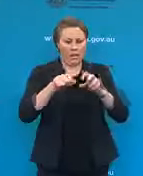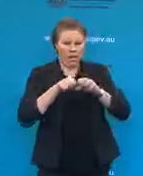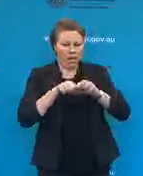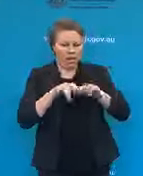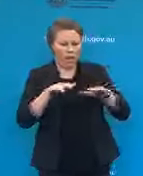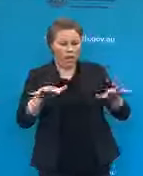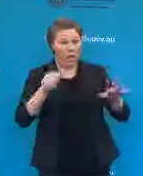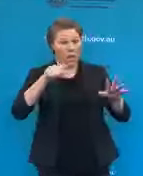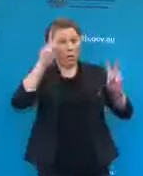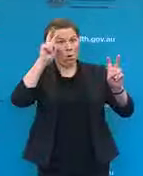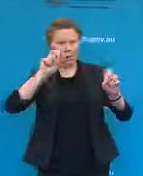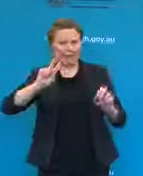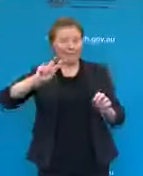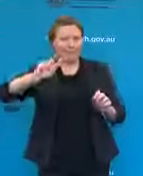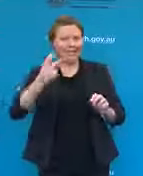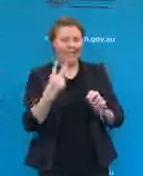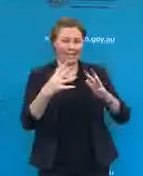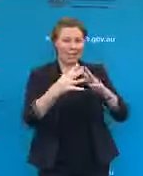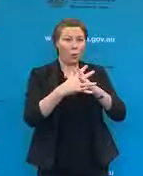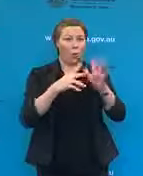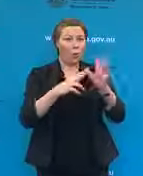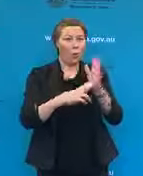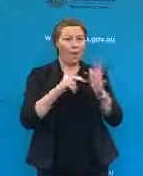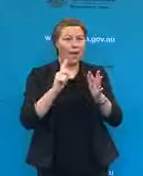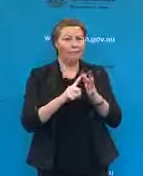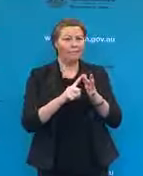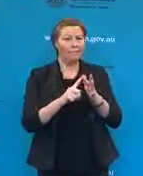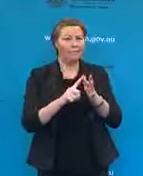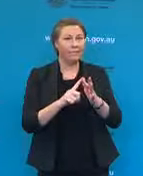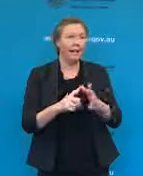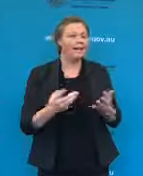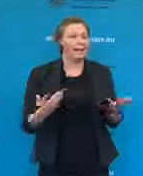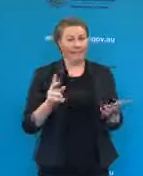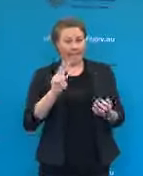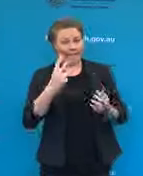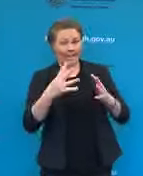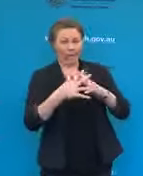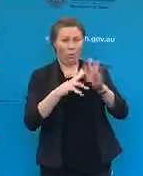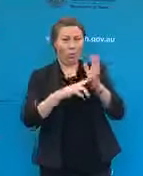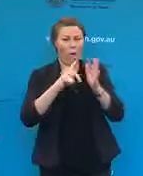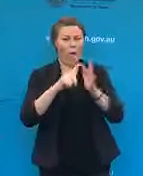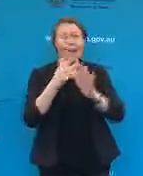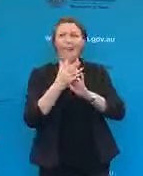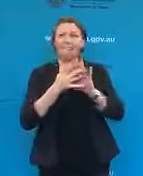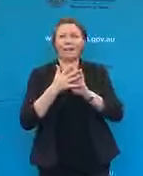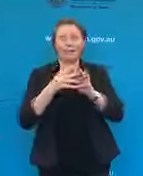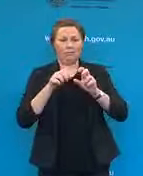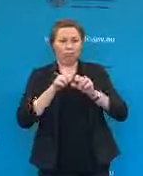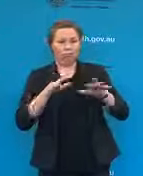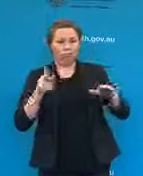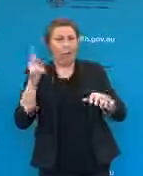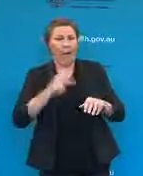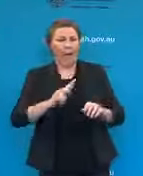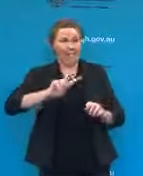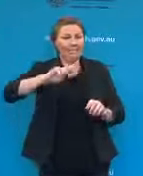There is no definite definition of that. What I would, if this outbreak escalated